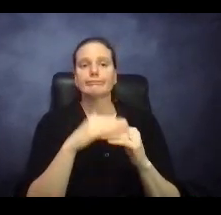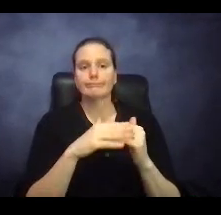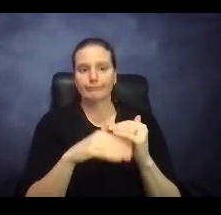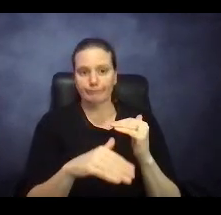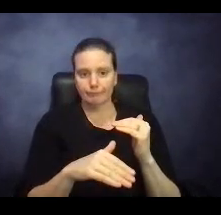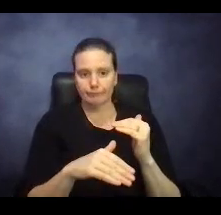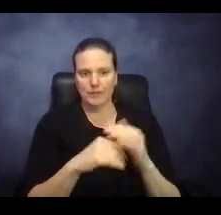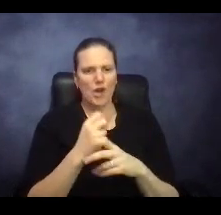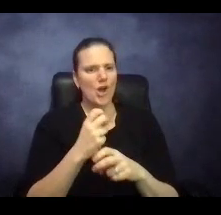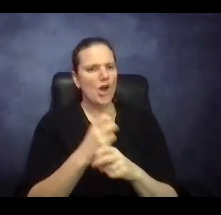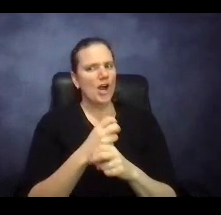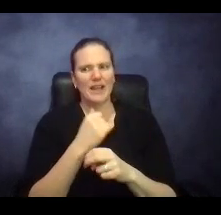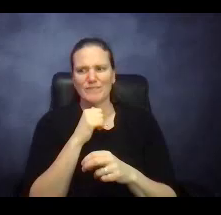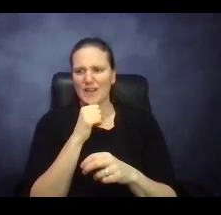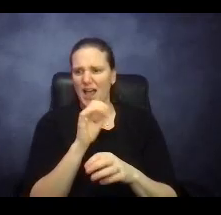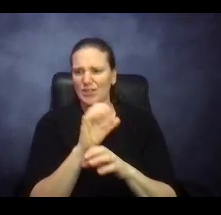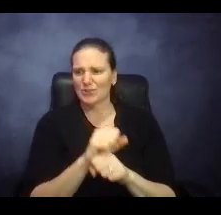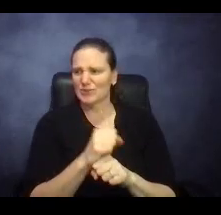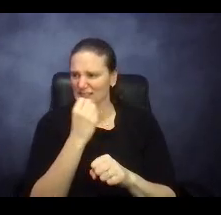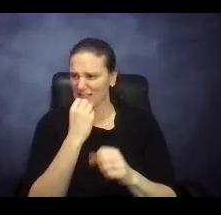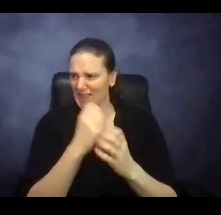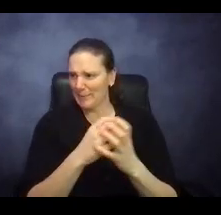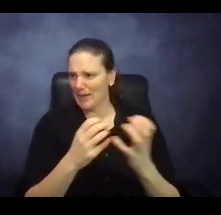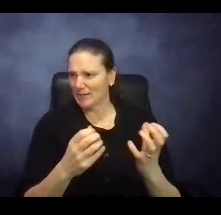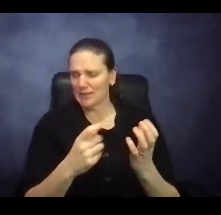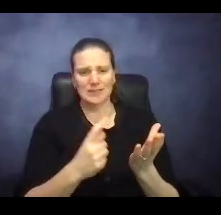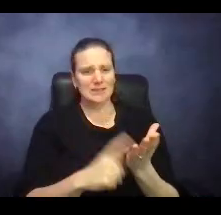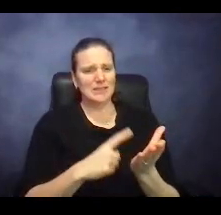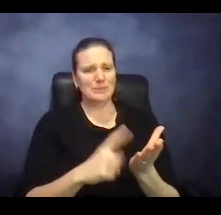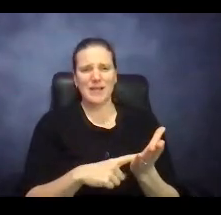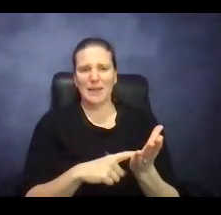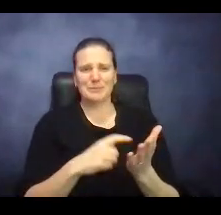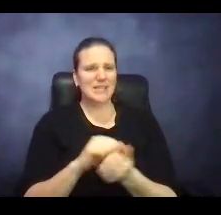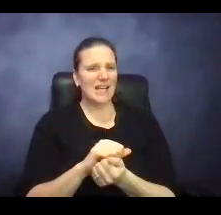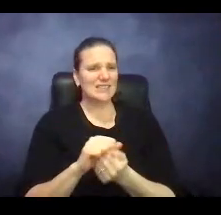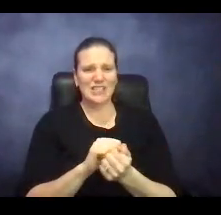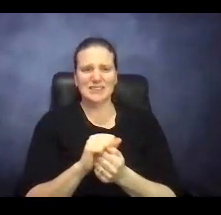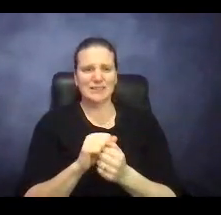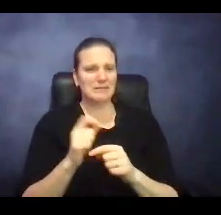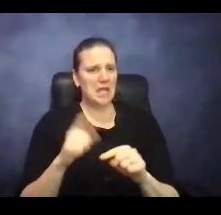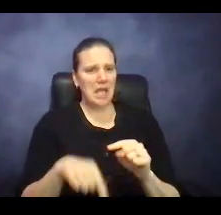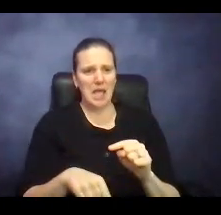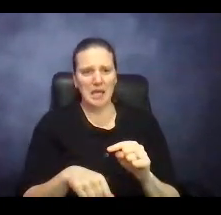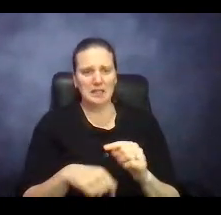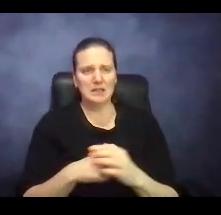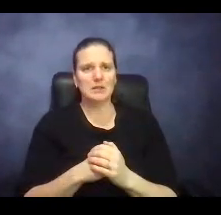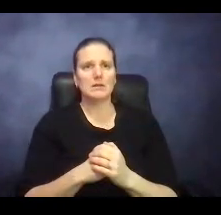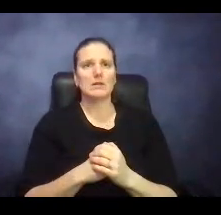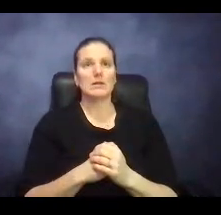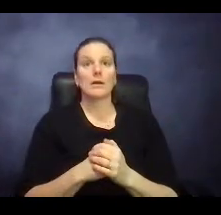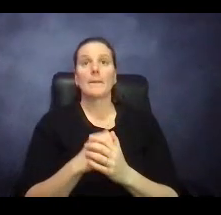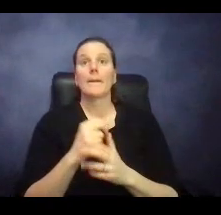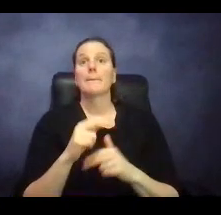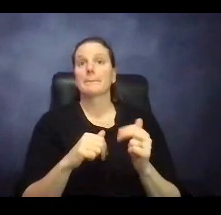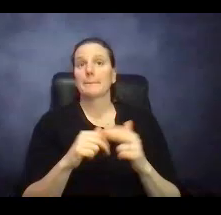to eating this much protein. And sometimes people's digestive capacity isn't there, either build muscle to improve glucose metabolism.